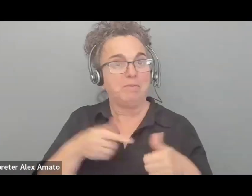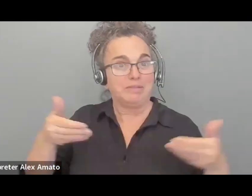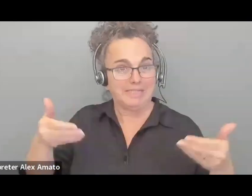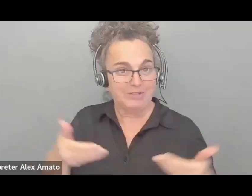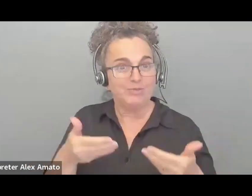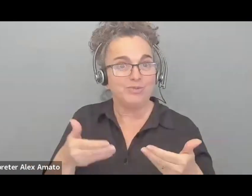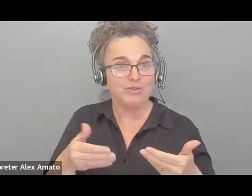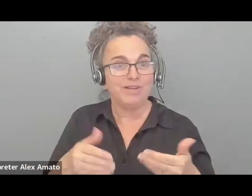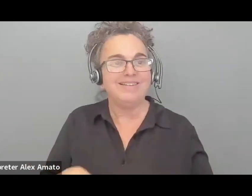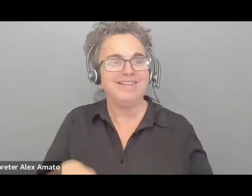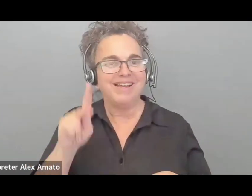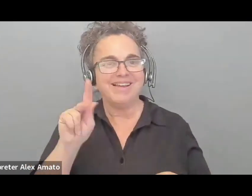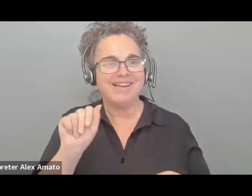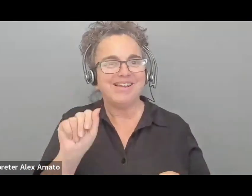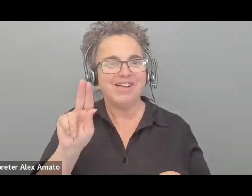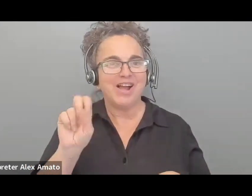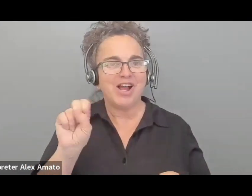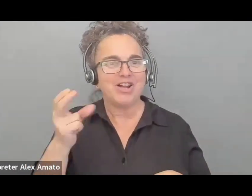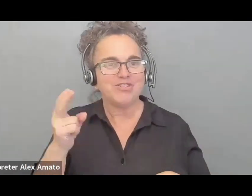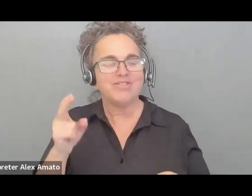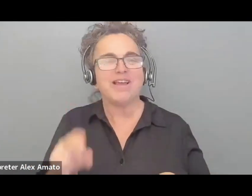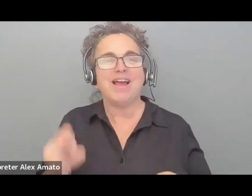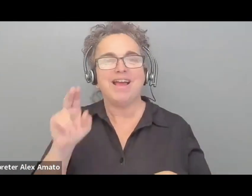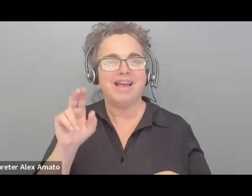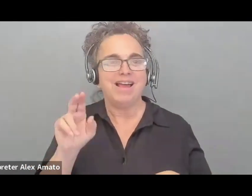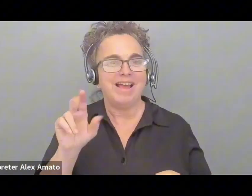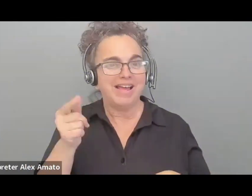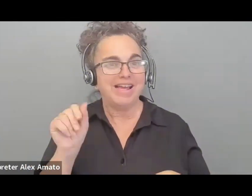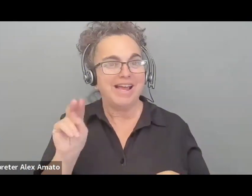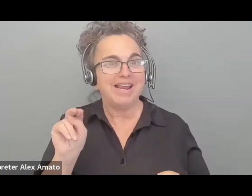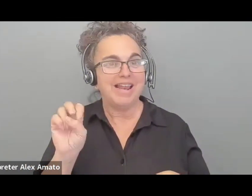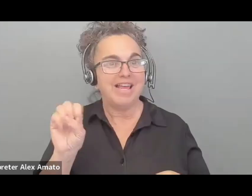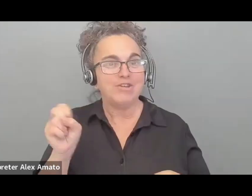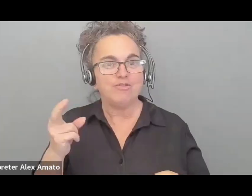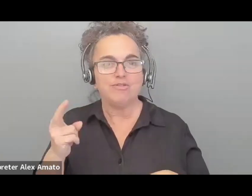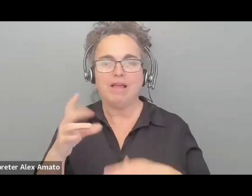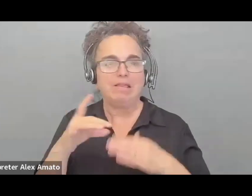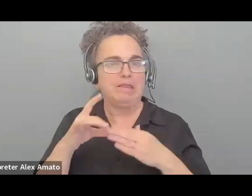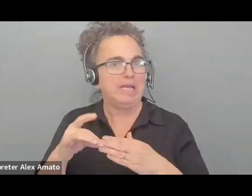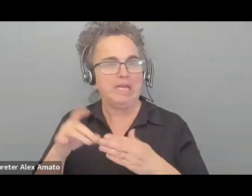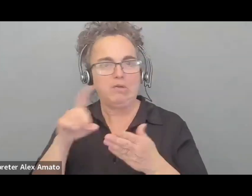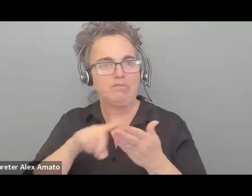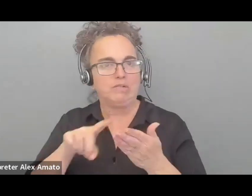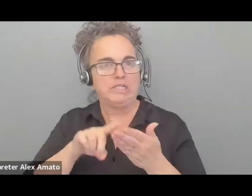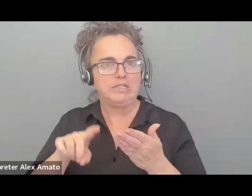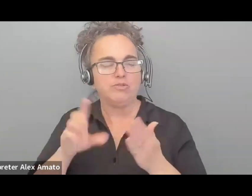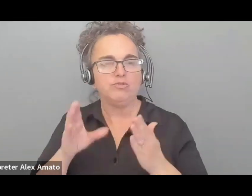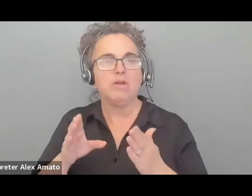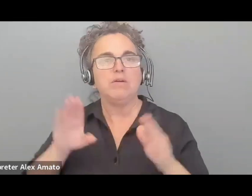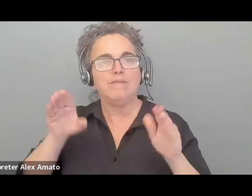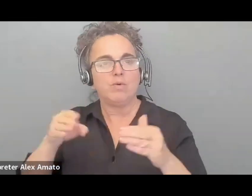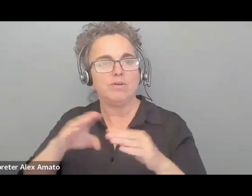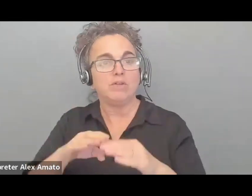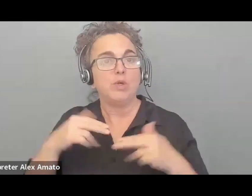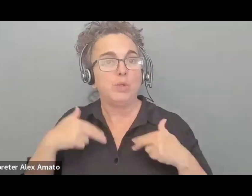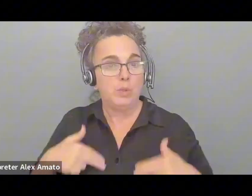Kaush Ganesh is a lead UX researcher specializing in human-centered research at the intersection